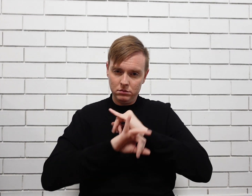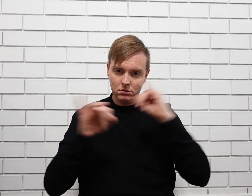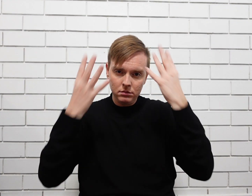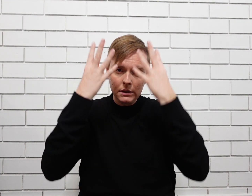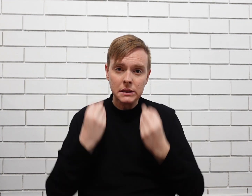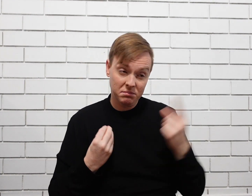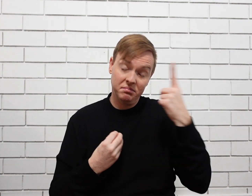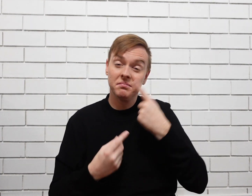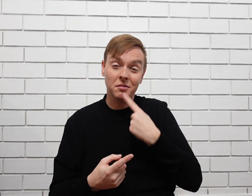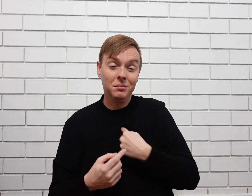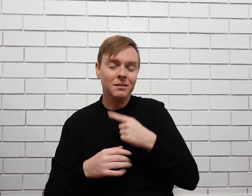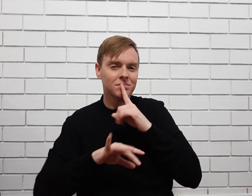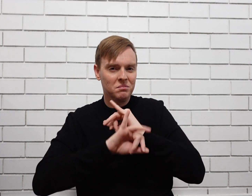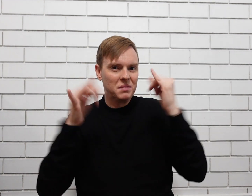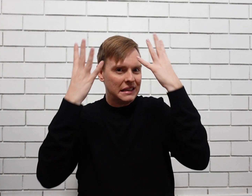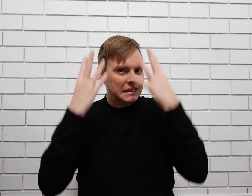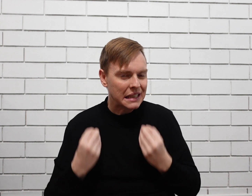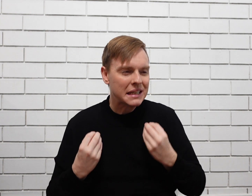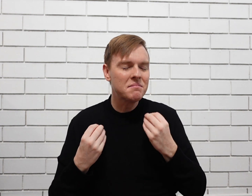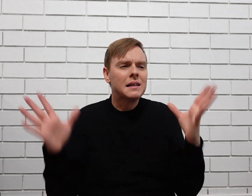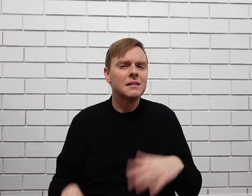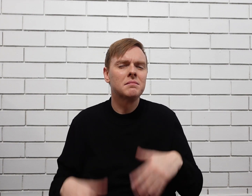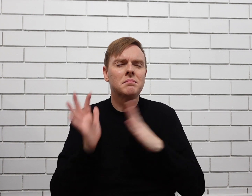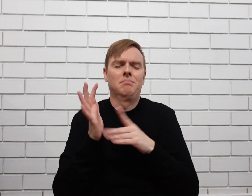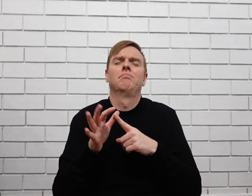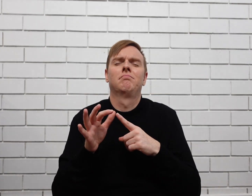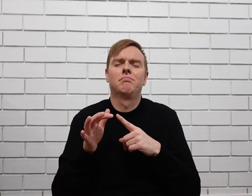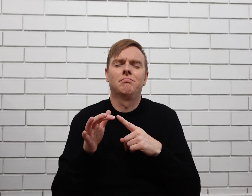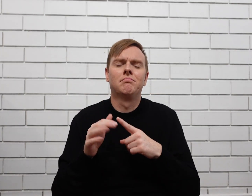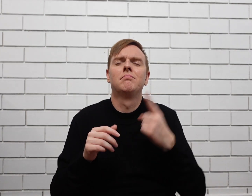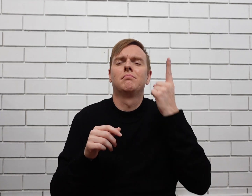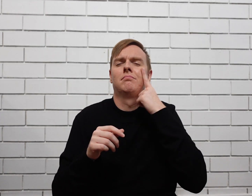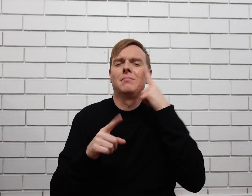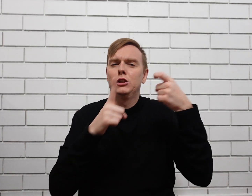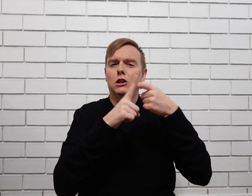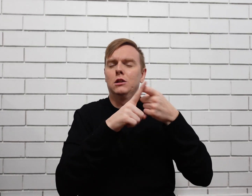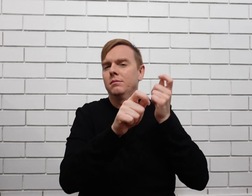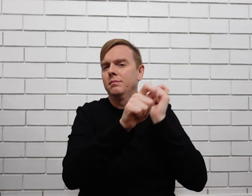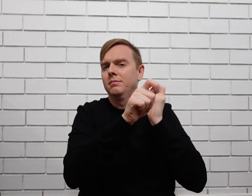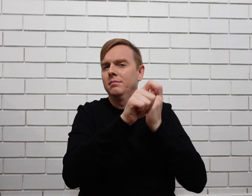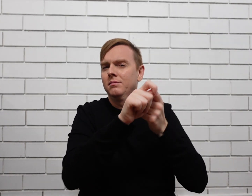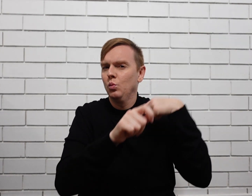I didn't have properly sleep, Ma was telling me the story. She went to the kitchen and tap a saucepan